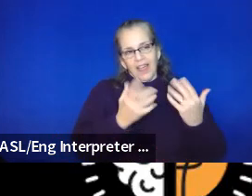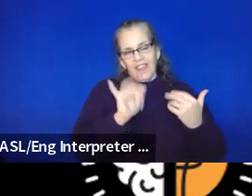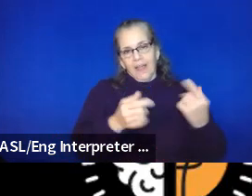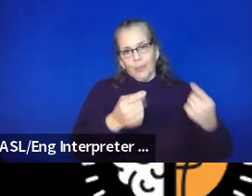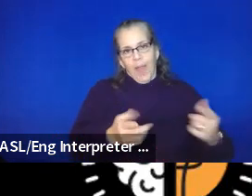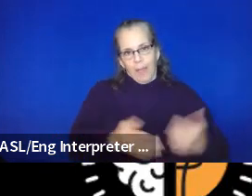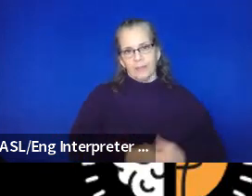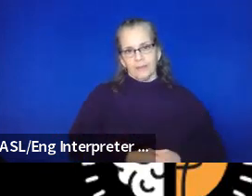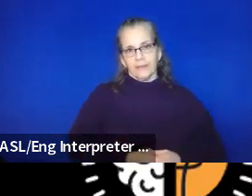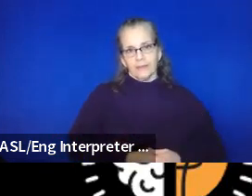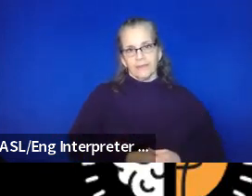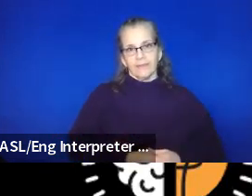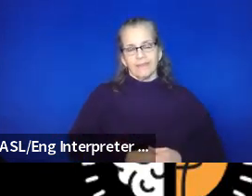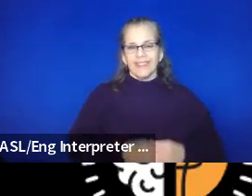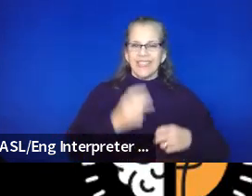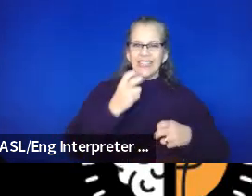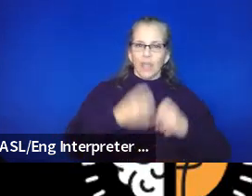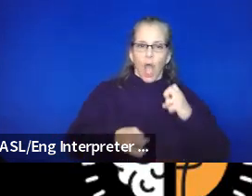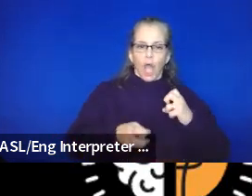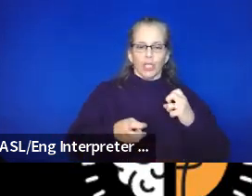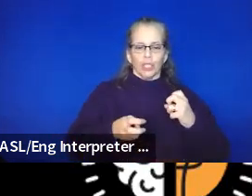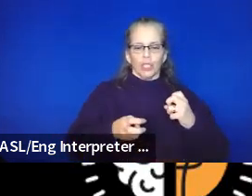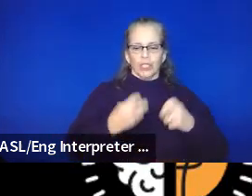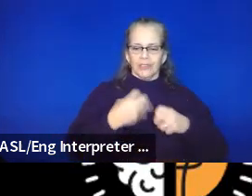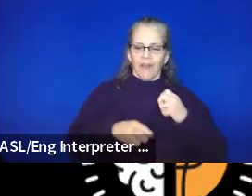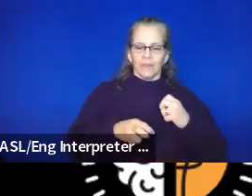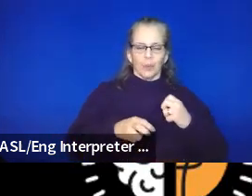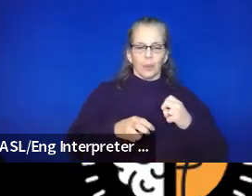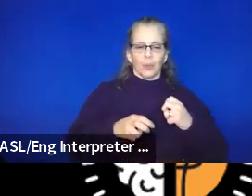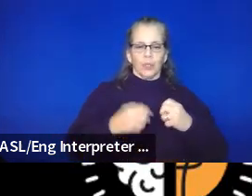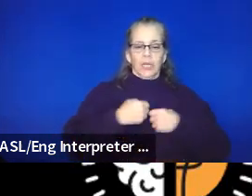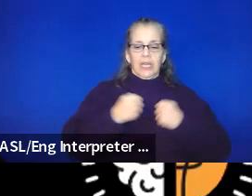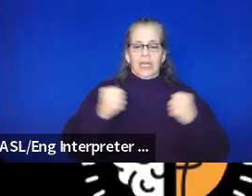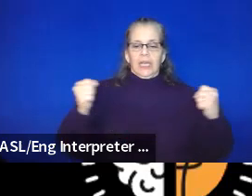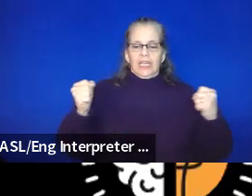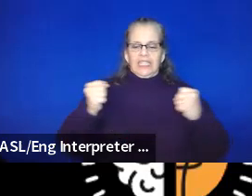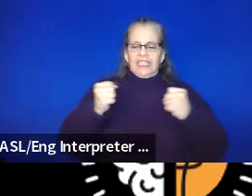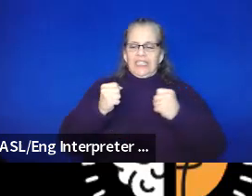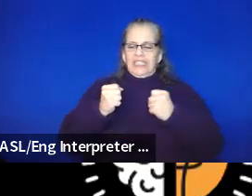on and it's hard to put aside that part of trauma, but you've got to do it.